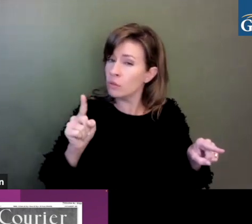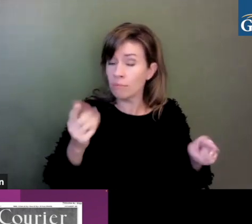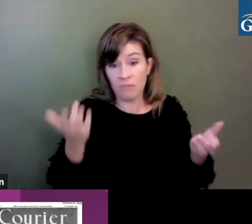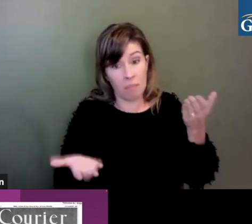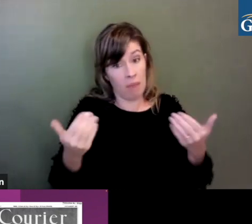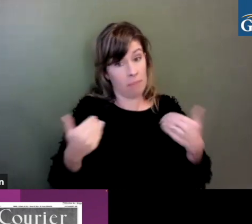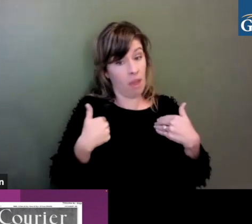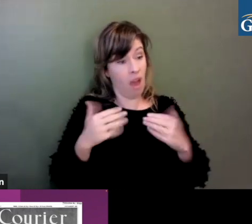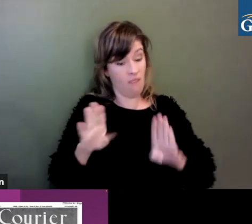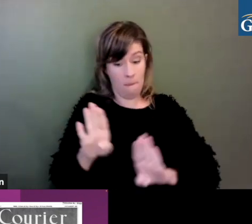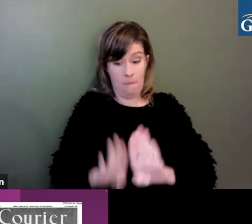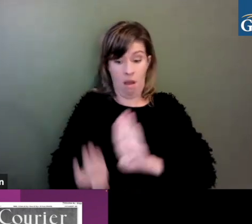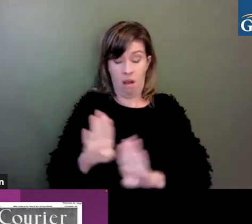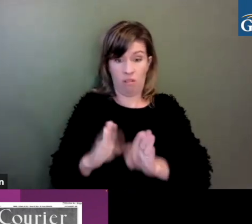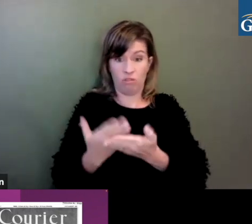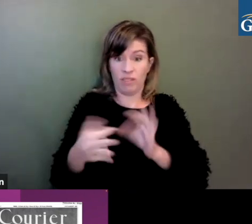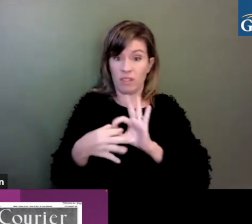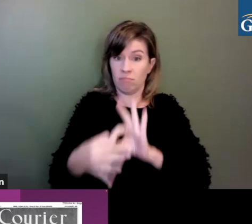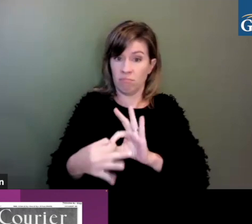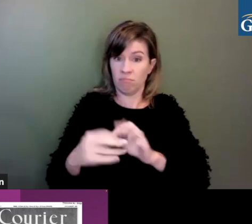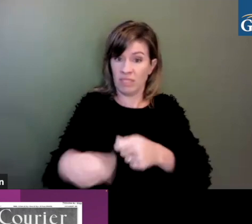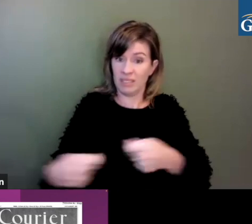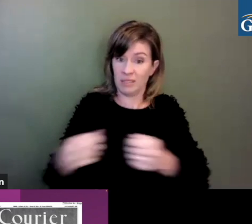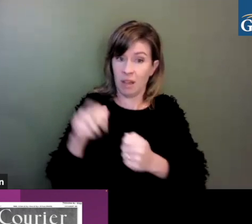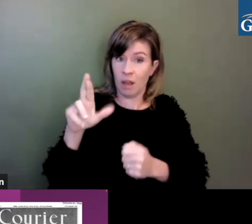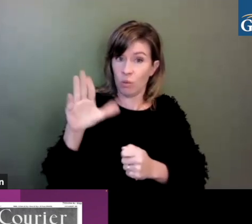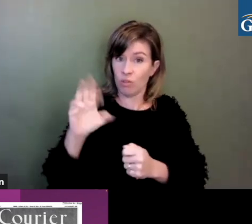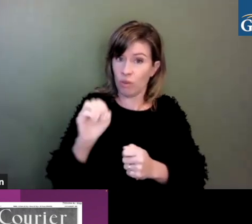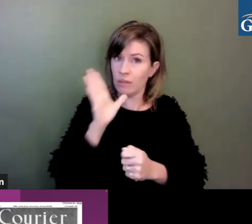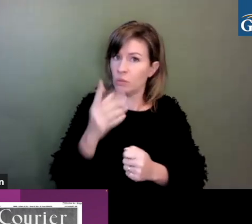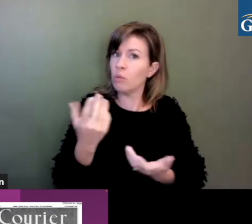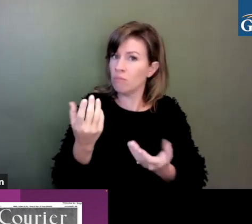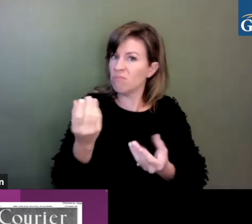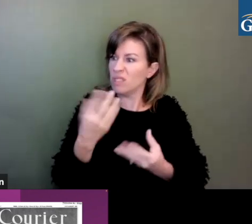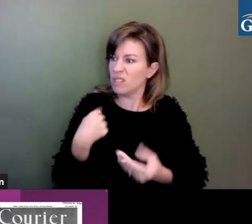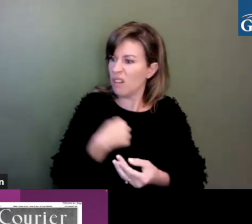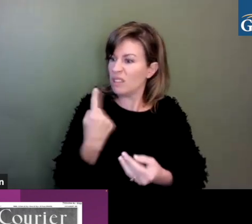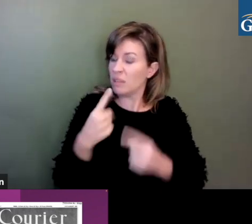that may actually tell us something about folks' mental and cognitive abilities. Maybe we just haven't had the right